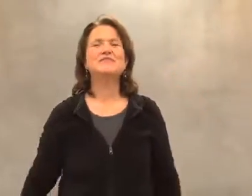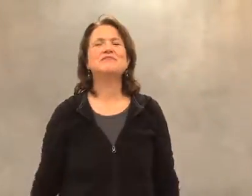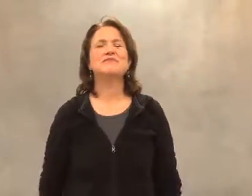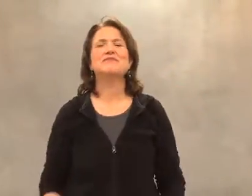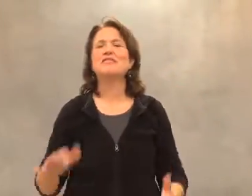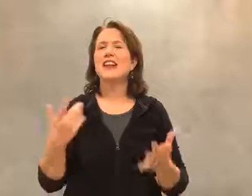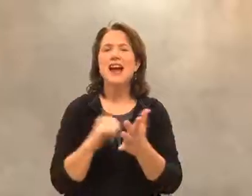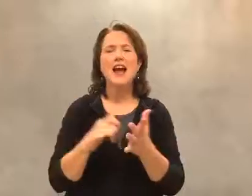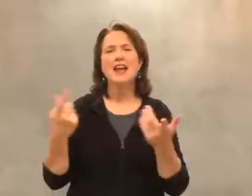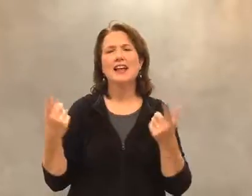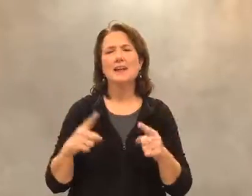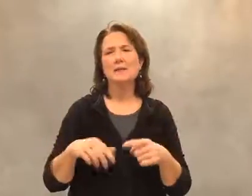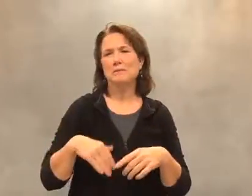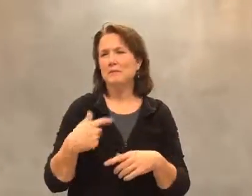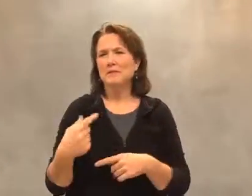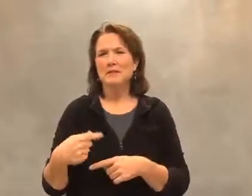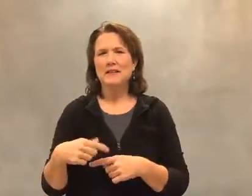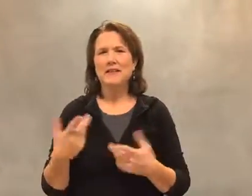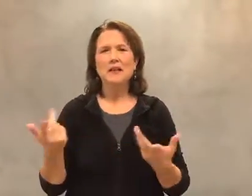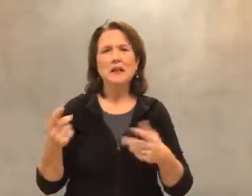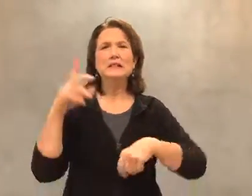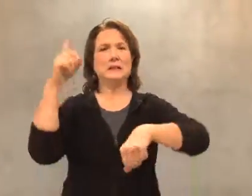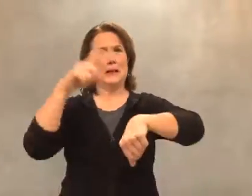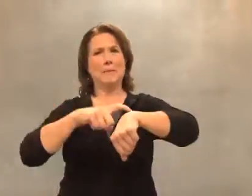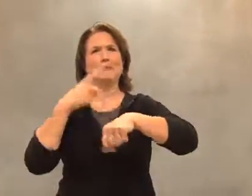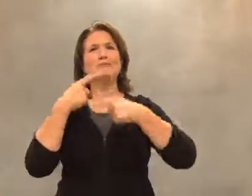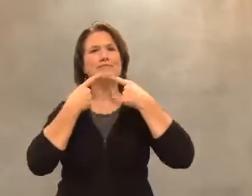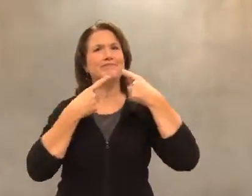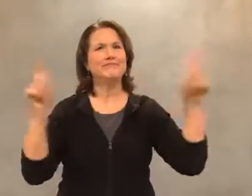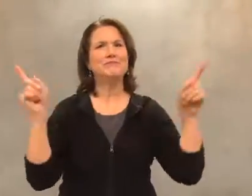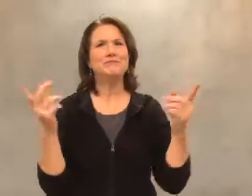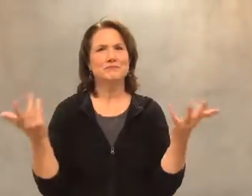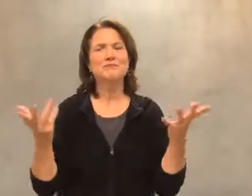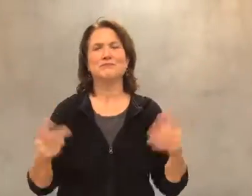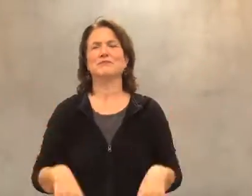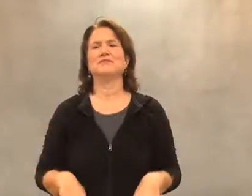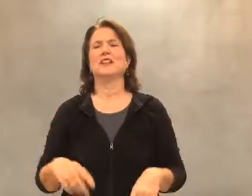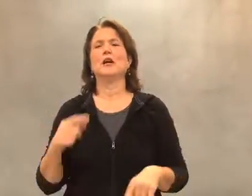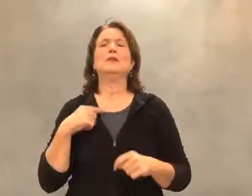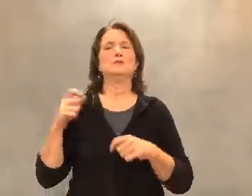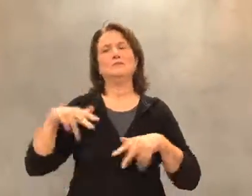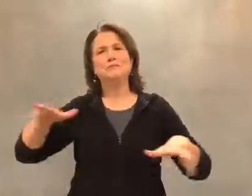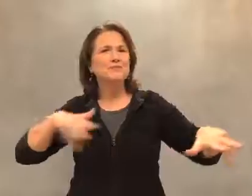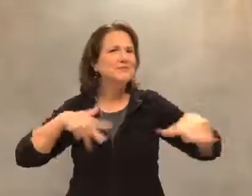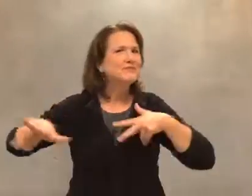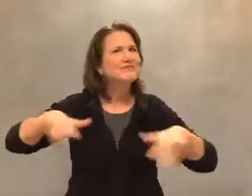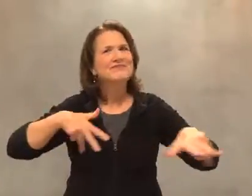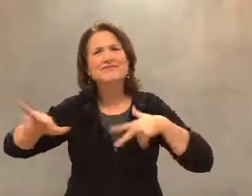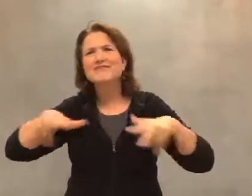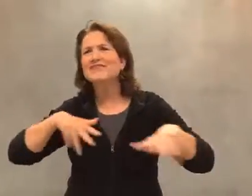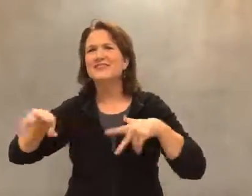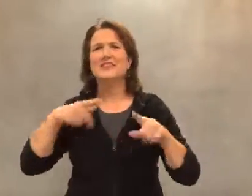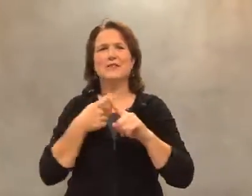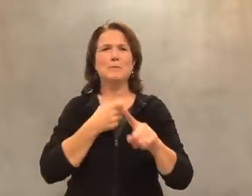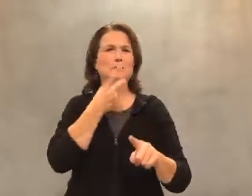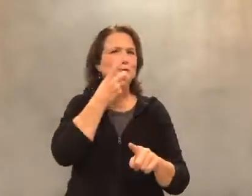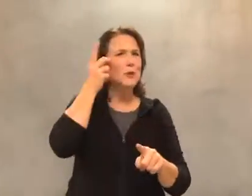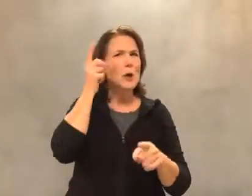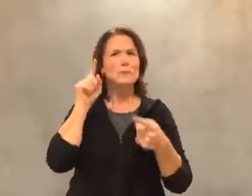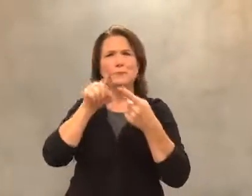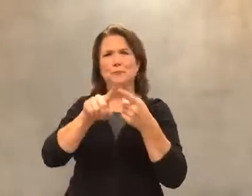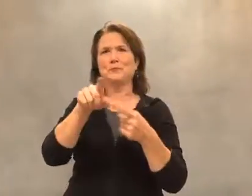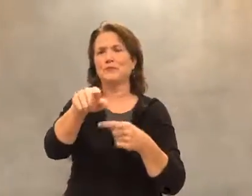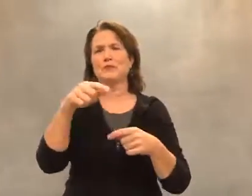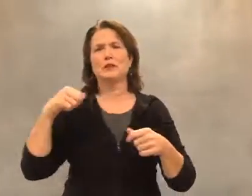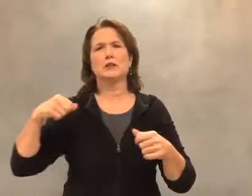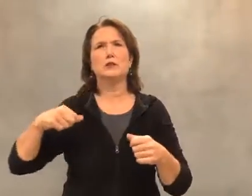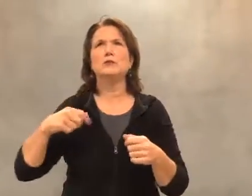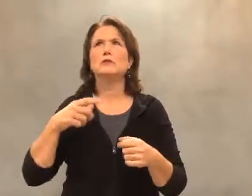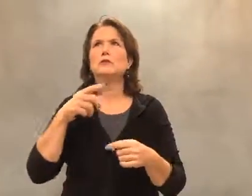It came time to make the announcement.